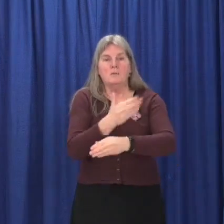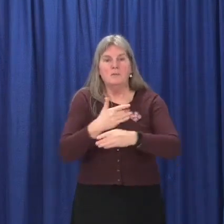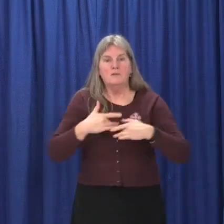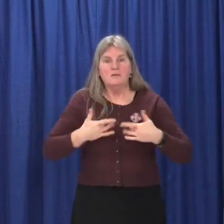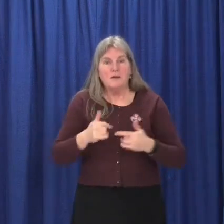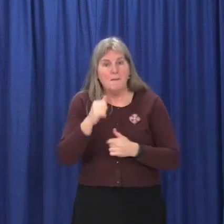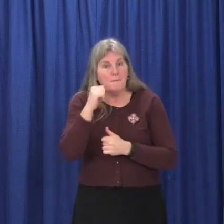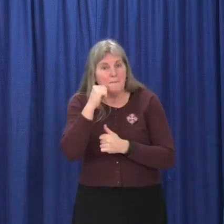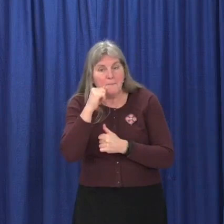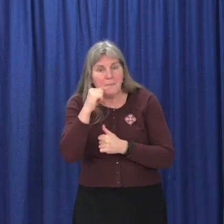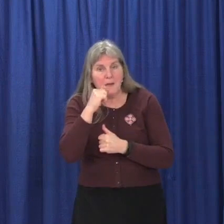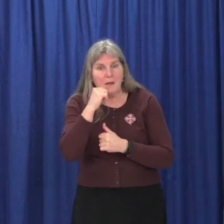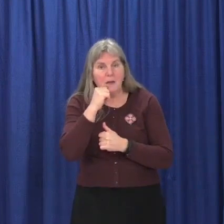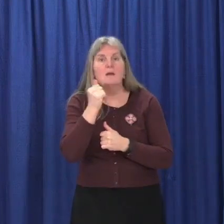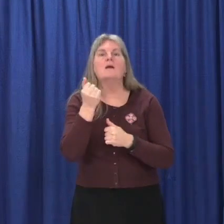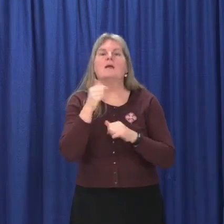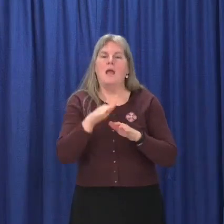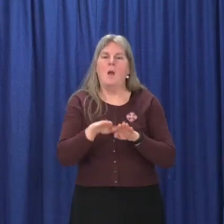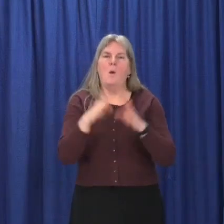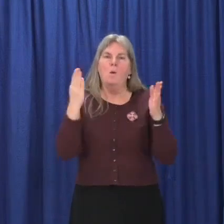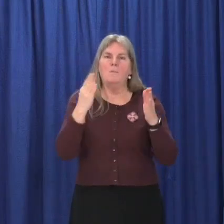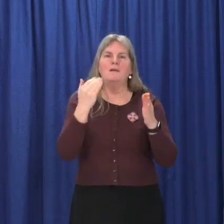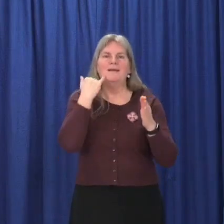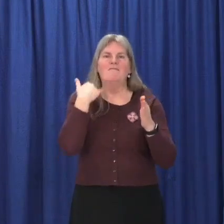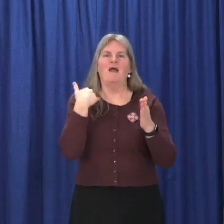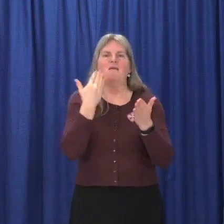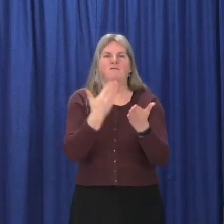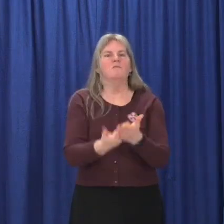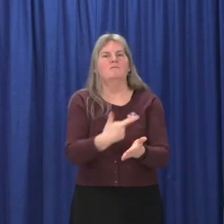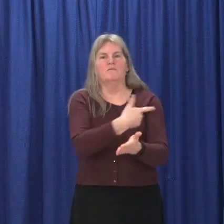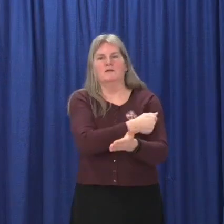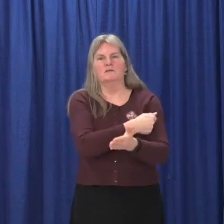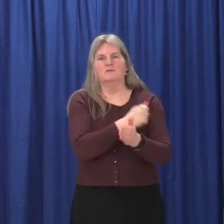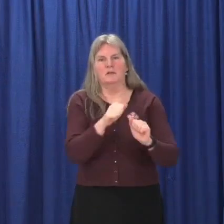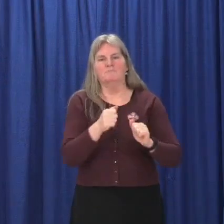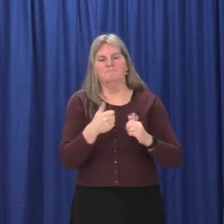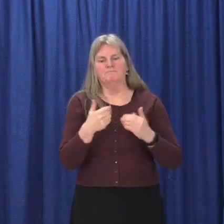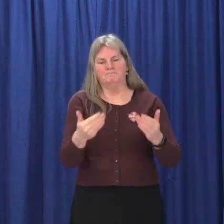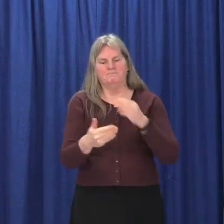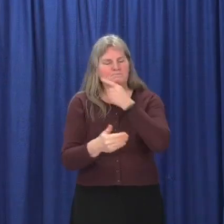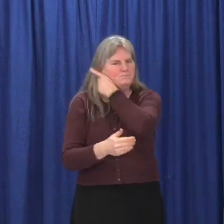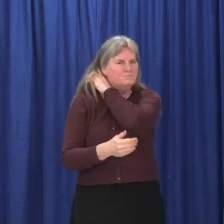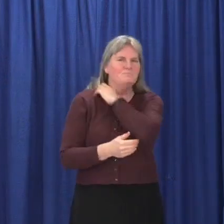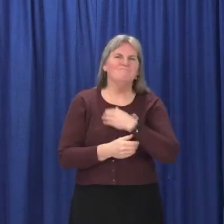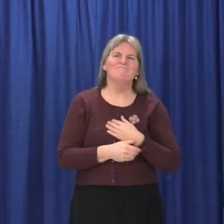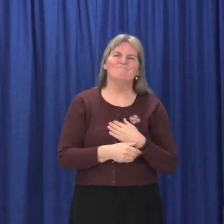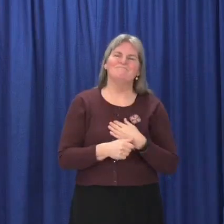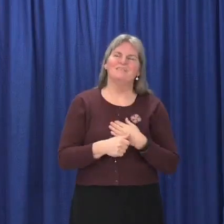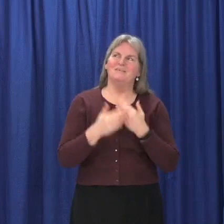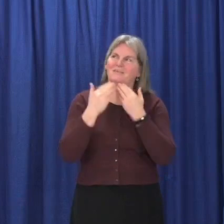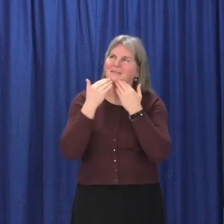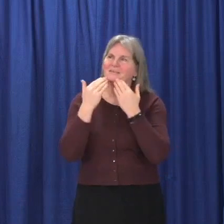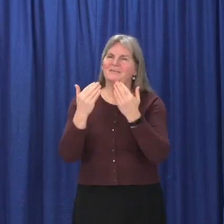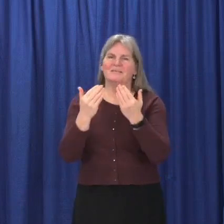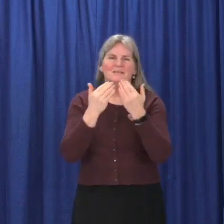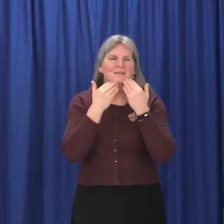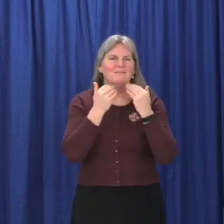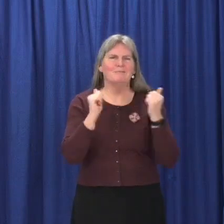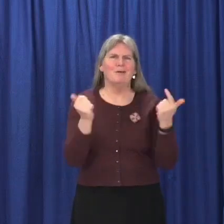of vaccination required. I want to thank, again, all Yukoners' businesses,